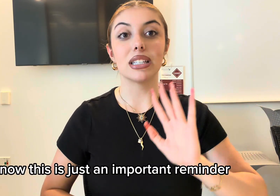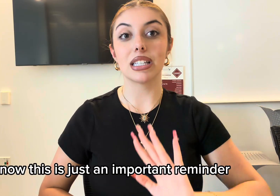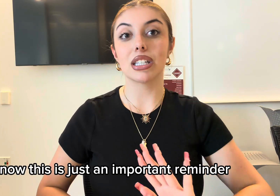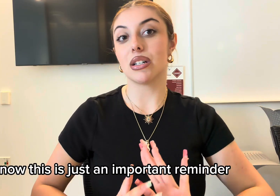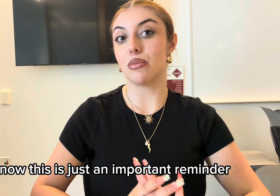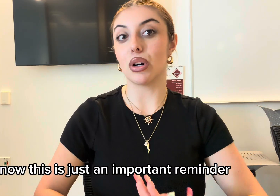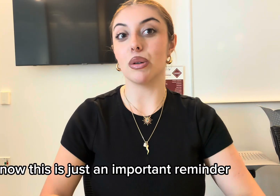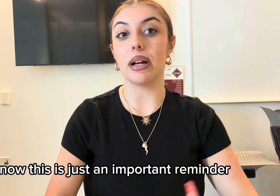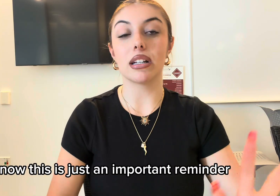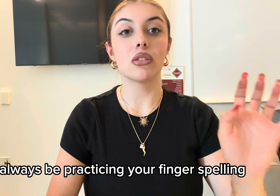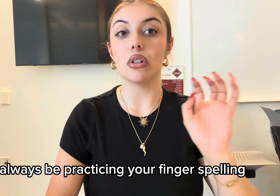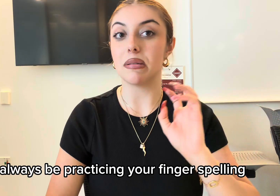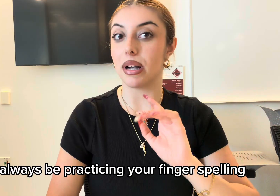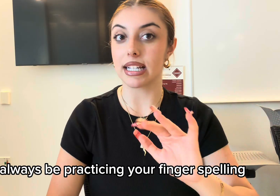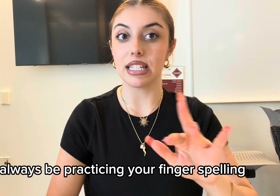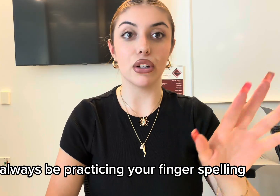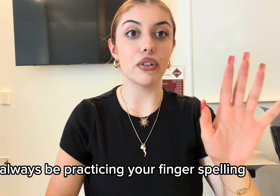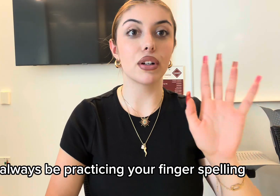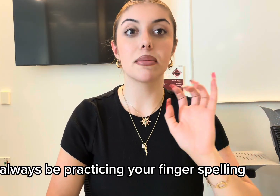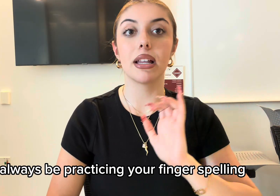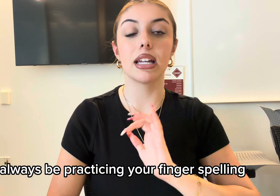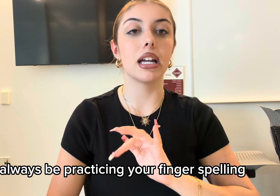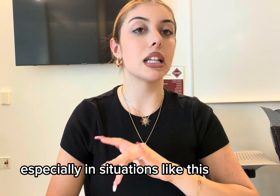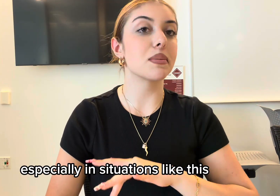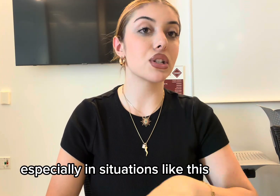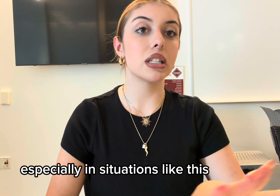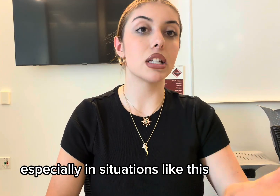this is just an important reminder to always be practicing your finger spelling, especially in